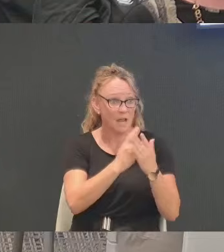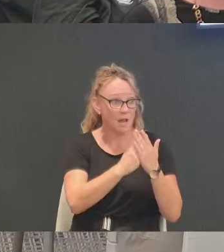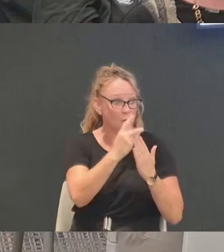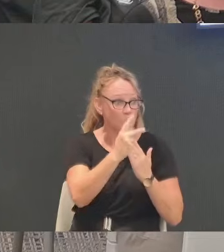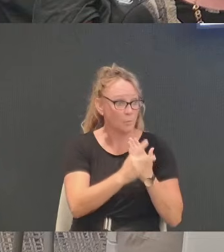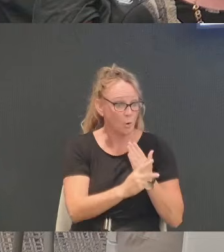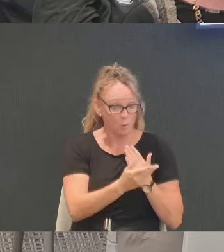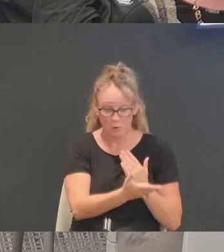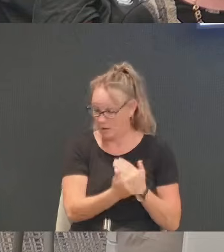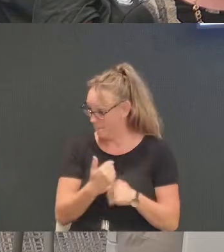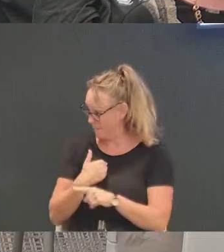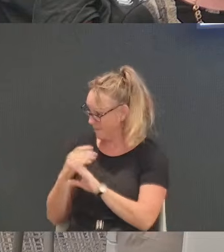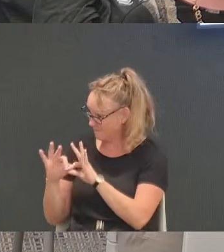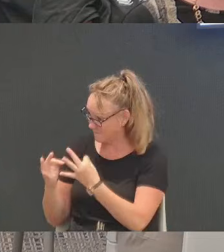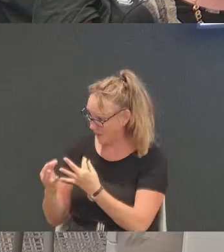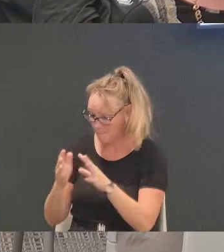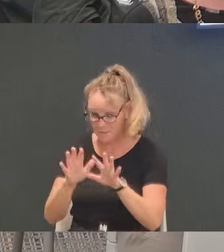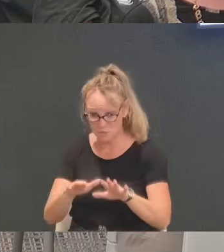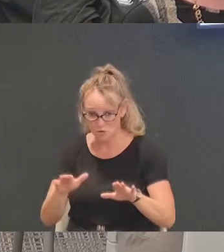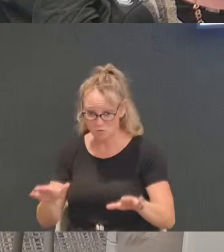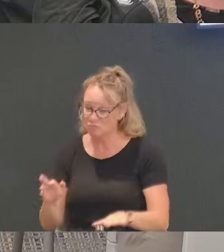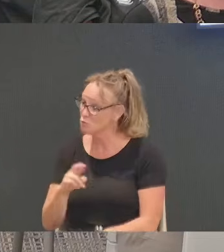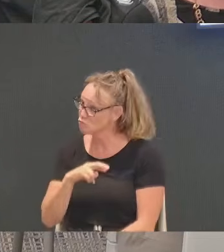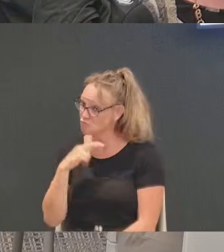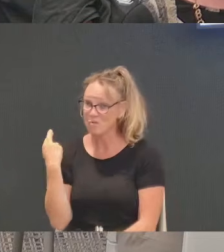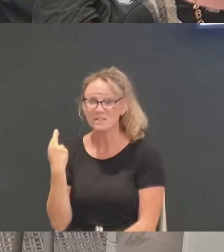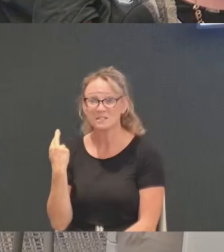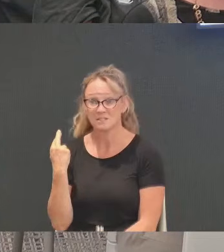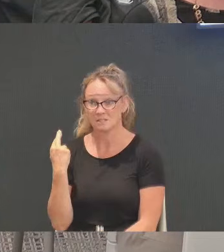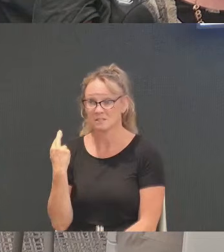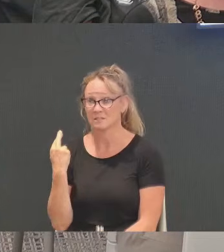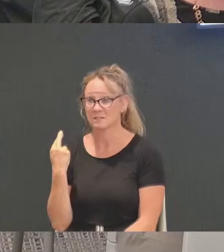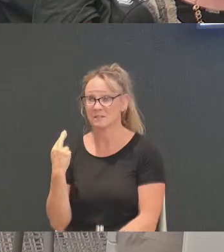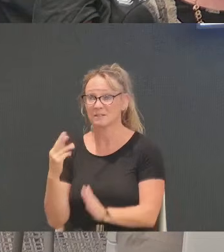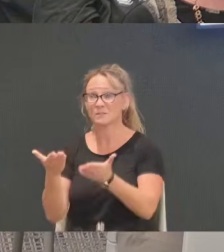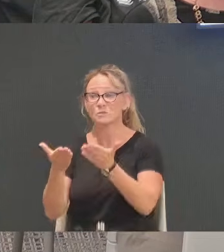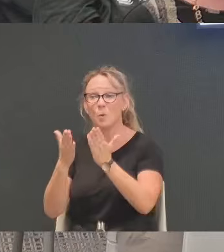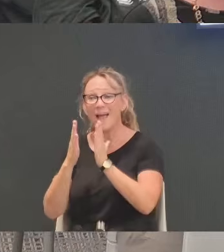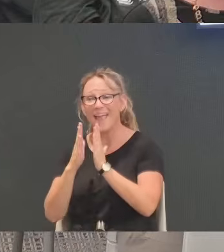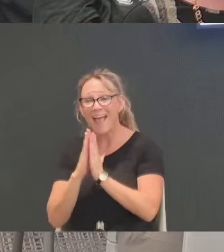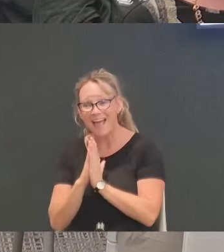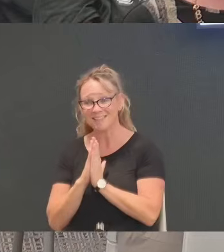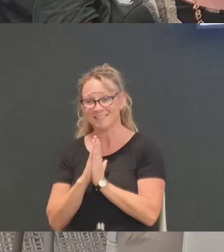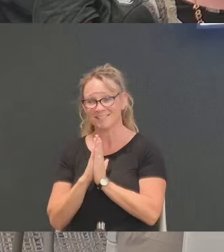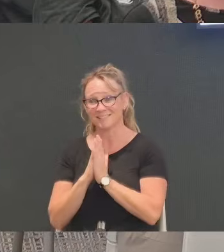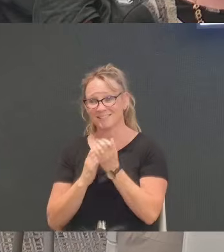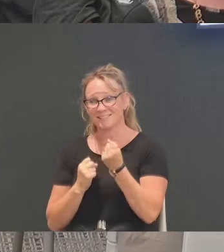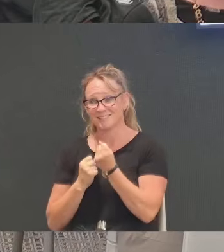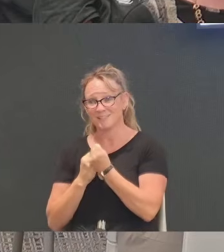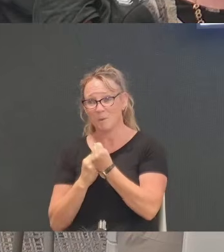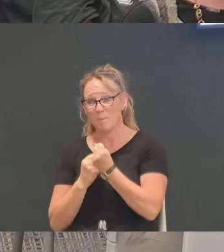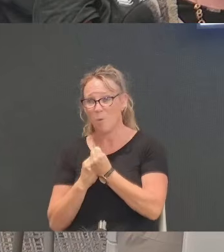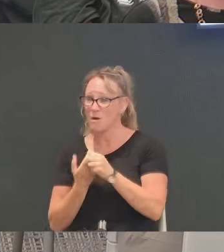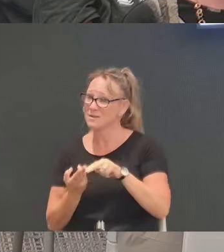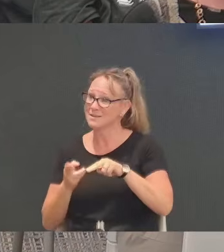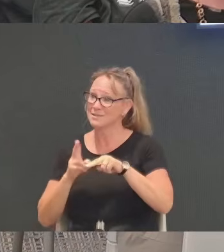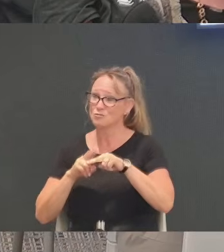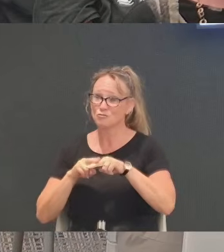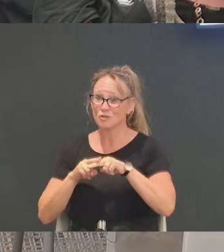and families are at risk. So, I ask for you to support increasing the levy dollars and